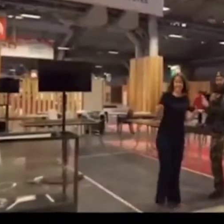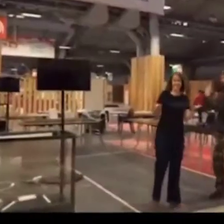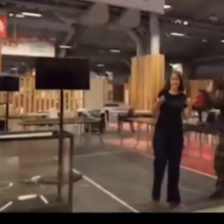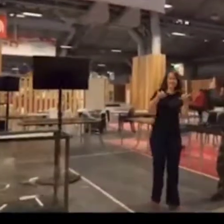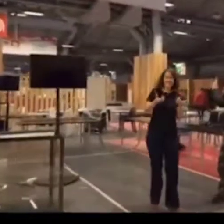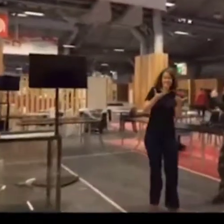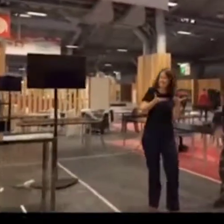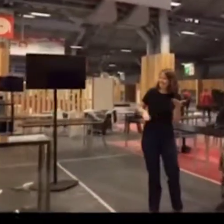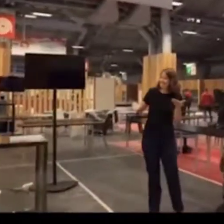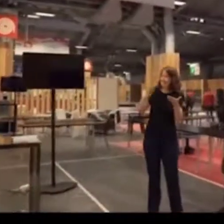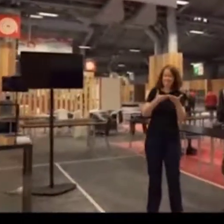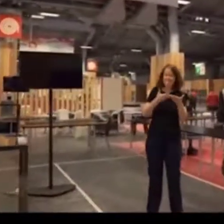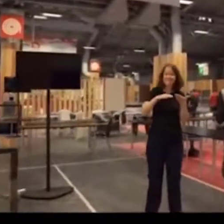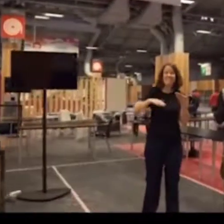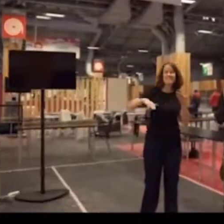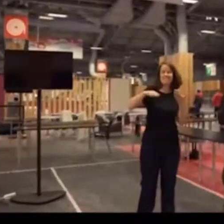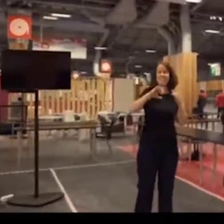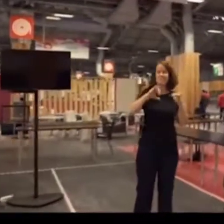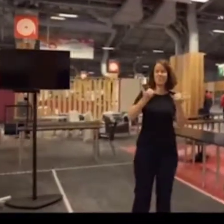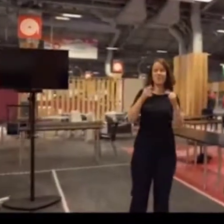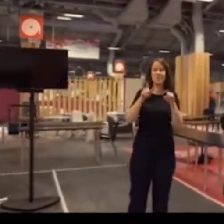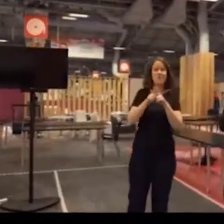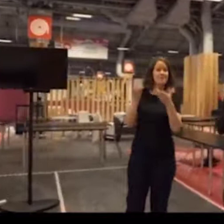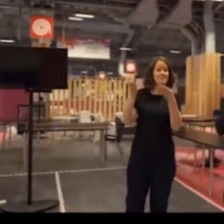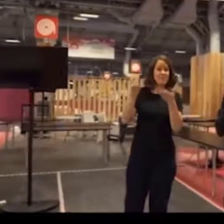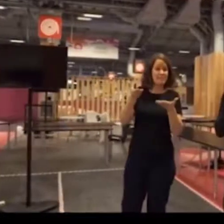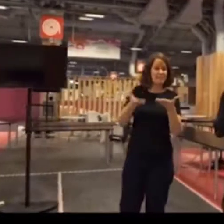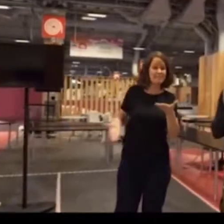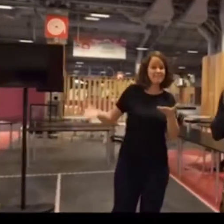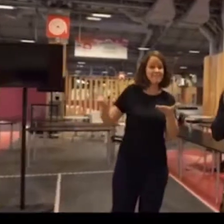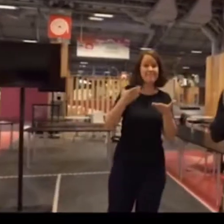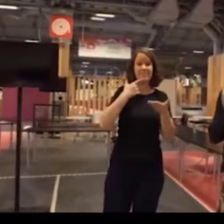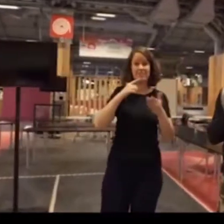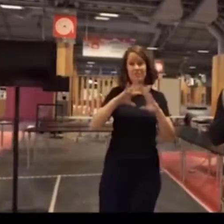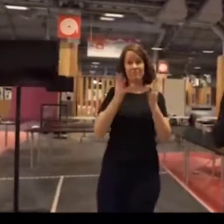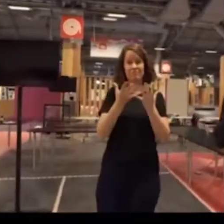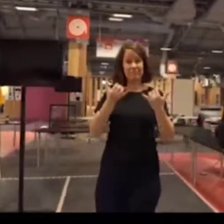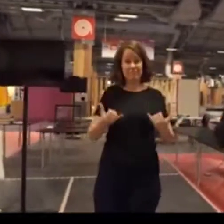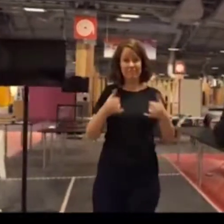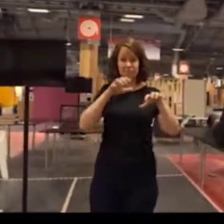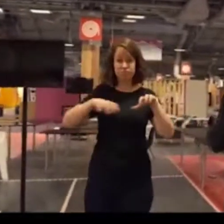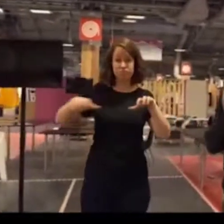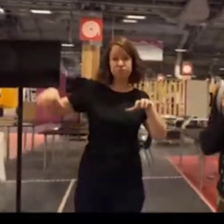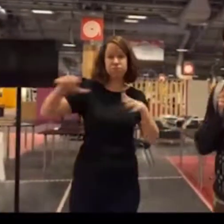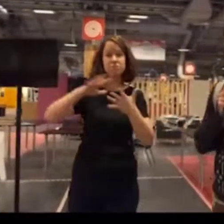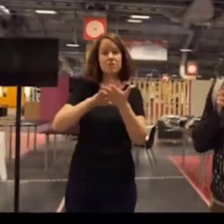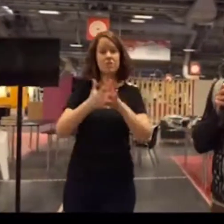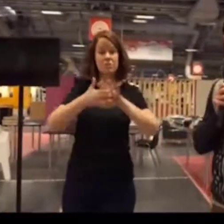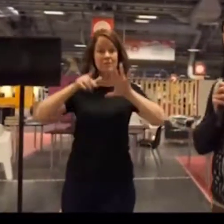and many things. We also asked for dedicated cater to persons with disability,